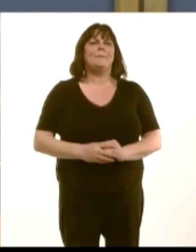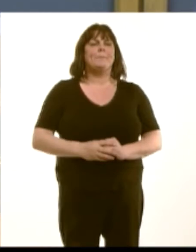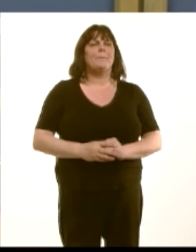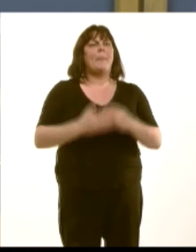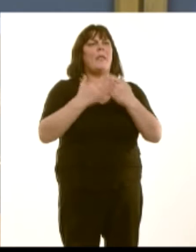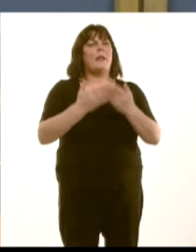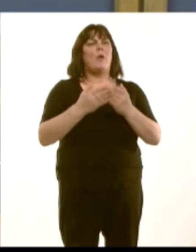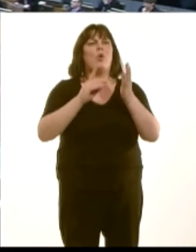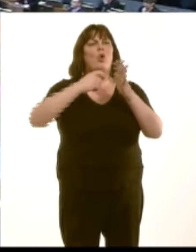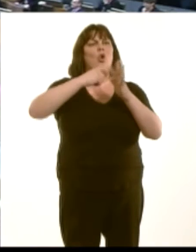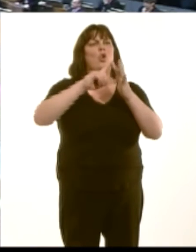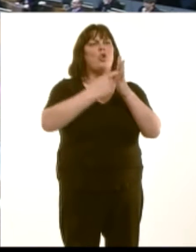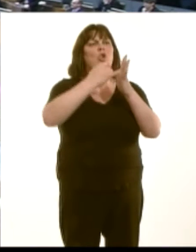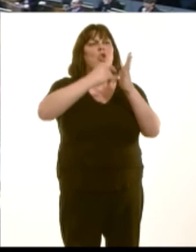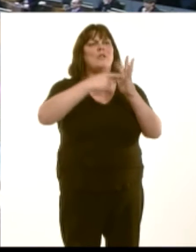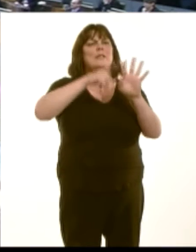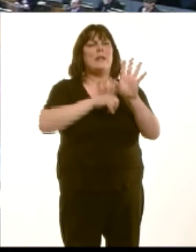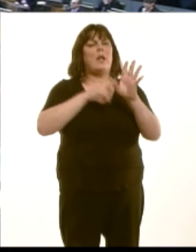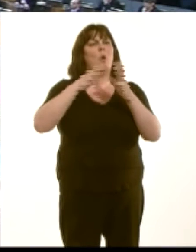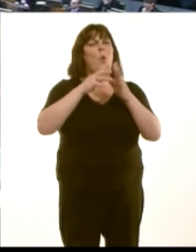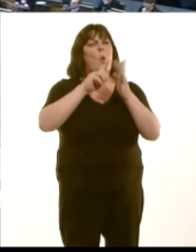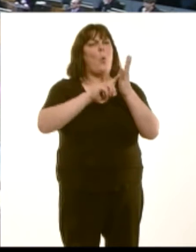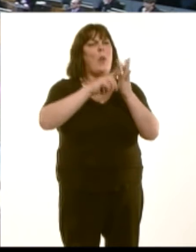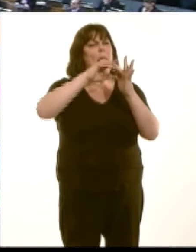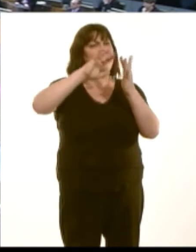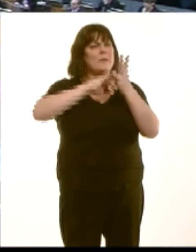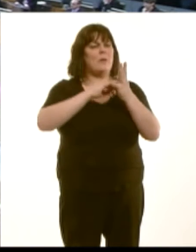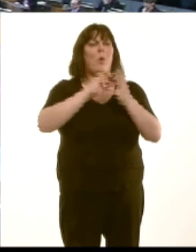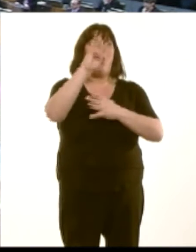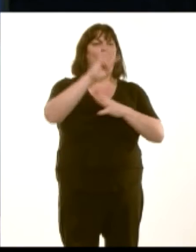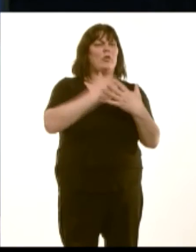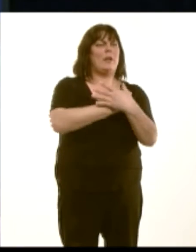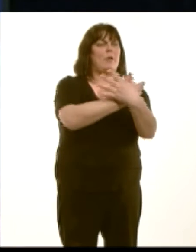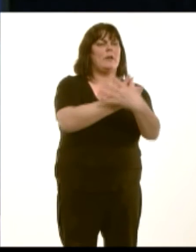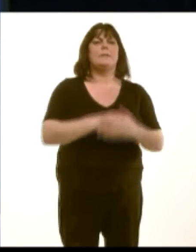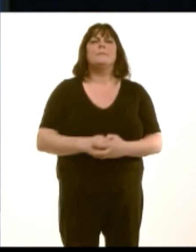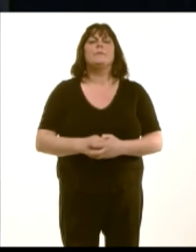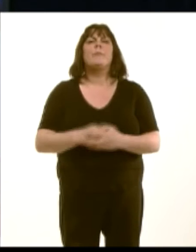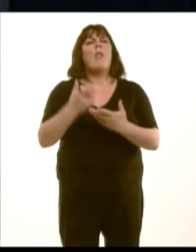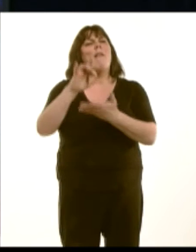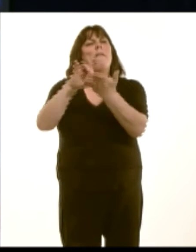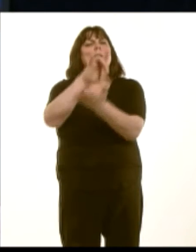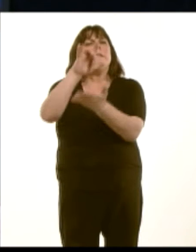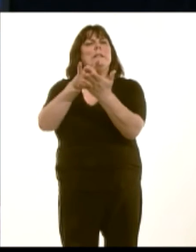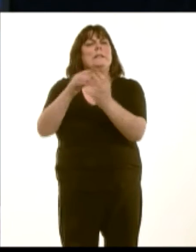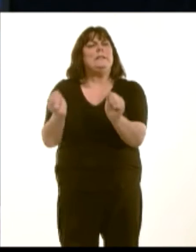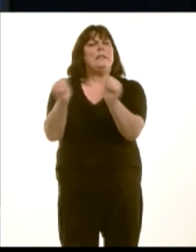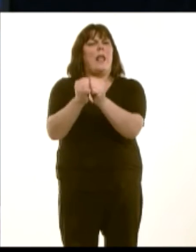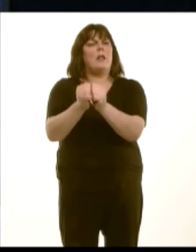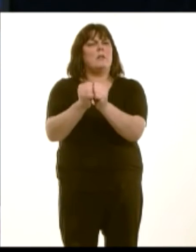Kirsty Williams. Kirsty Williams: Thank you, Presiding Officer. First Minister, city deals have brought investment and opportunities to cities like Glasgow and